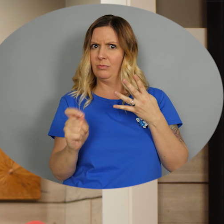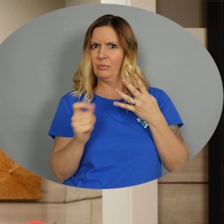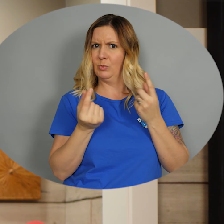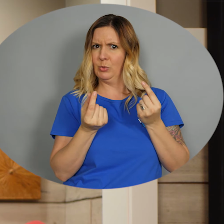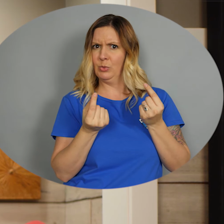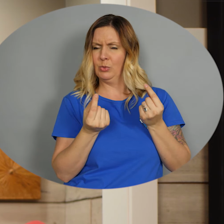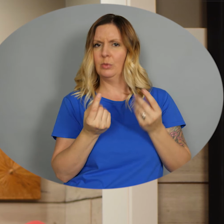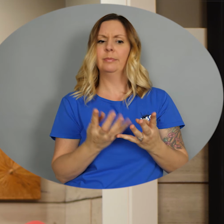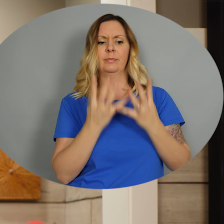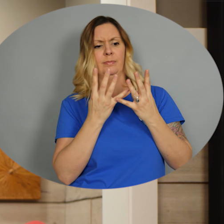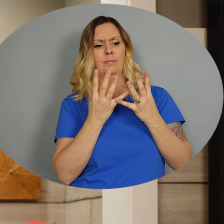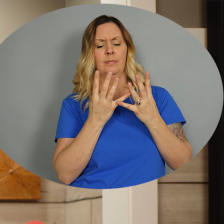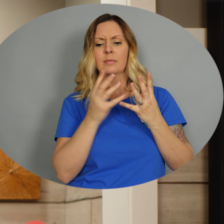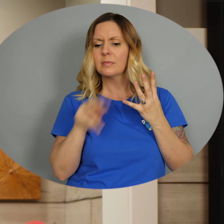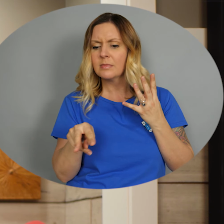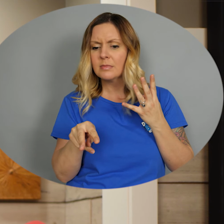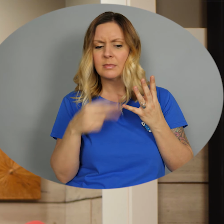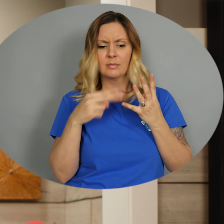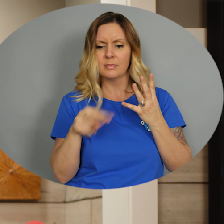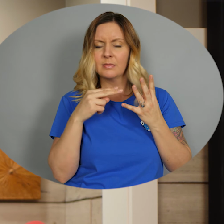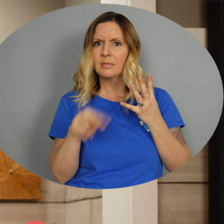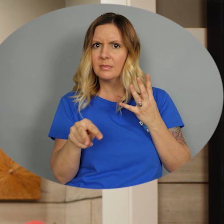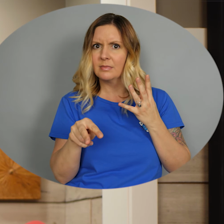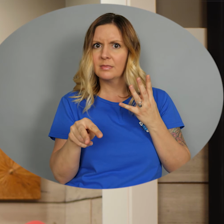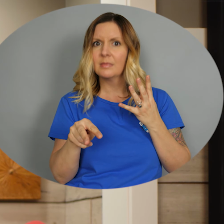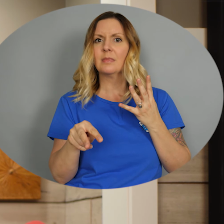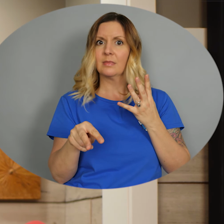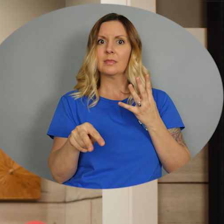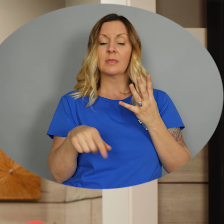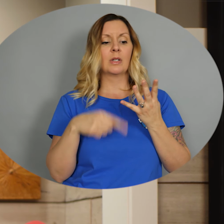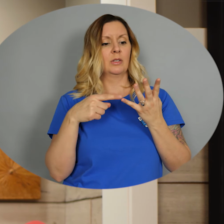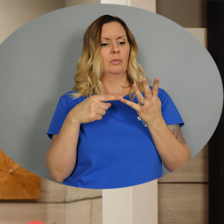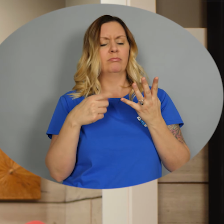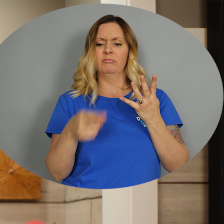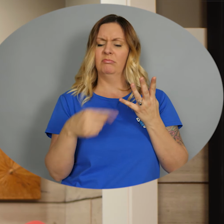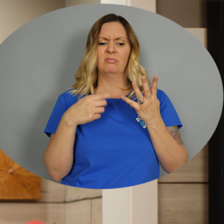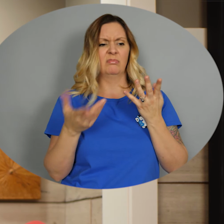to the Write step. Here, you’ll look at the cards in your hand, along with the letters